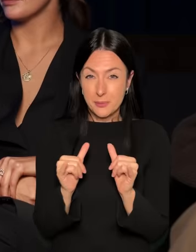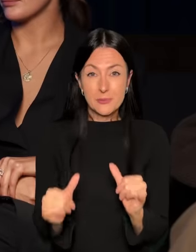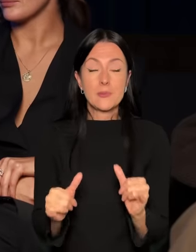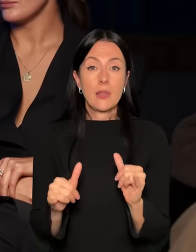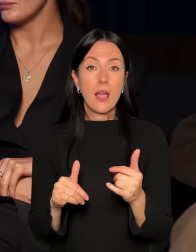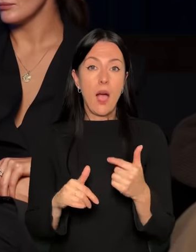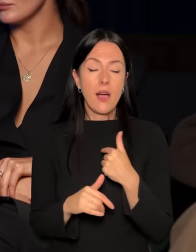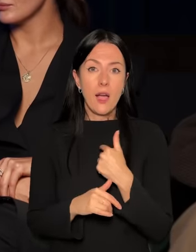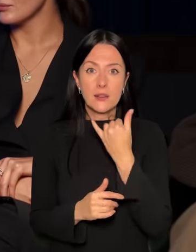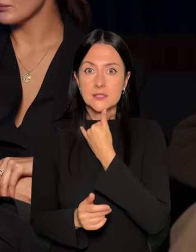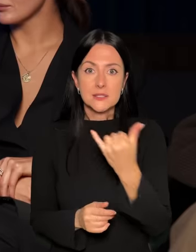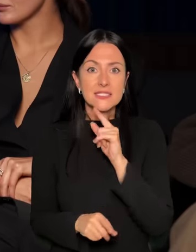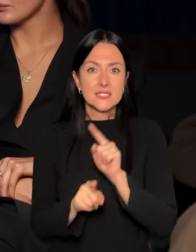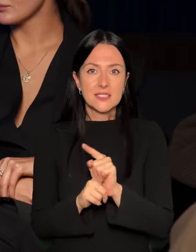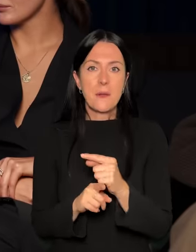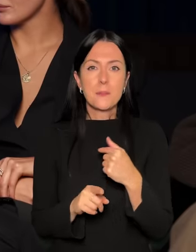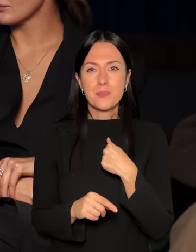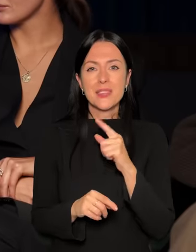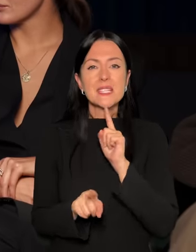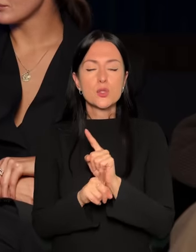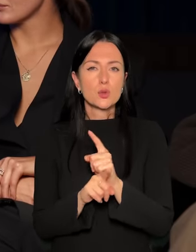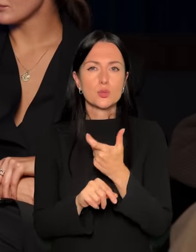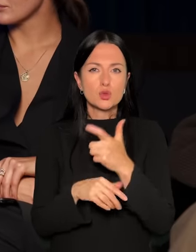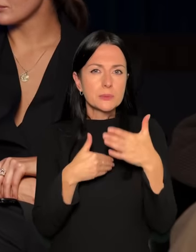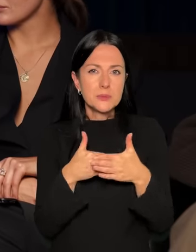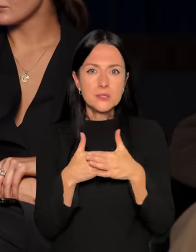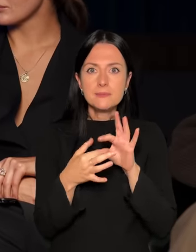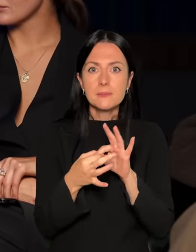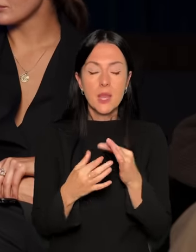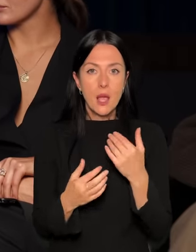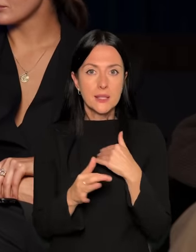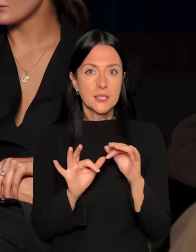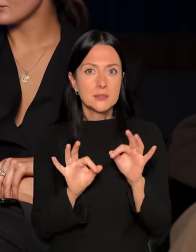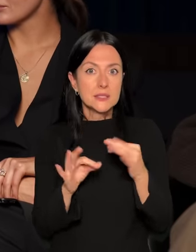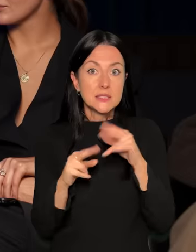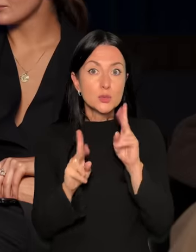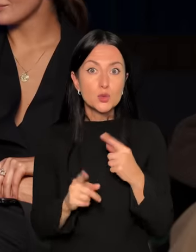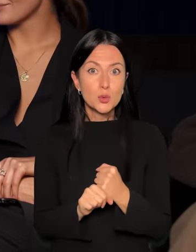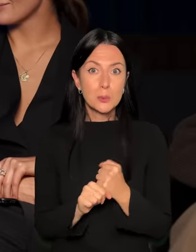I called my sister. I have a very close relationship with my sister, and I told her I didn't know what to do.